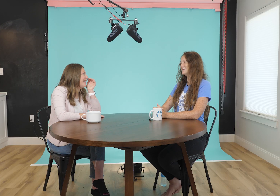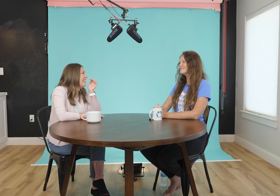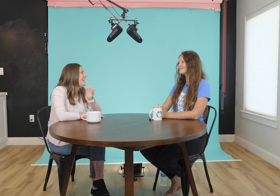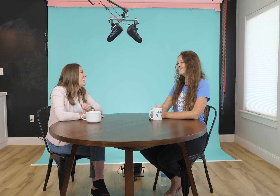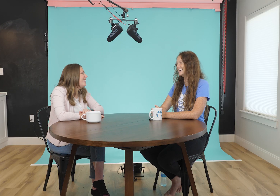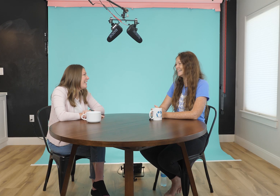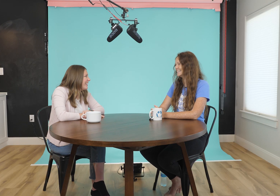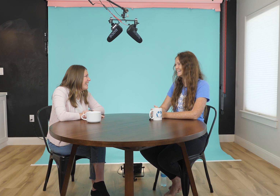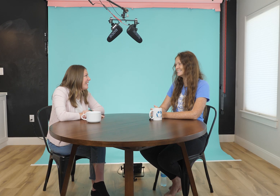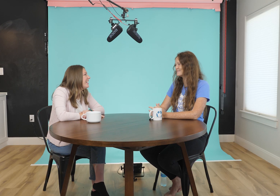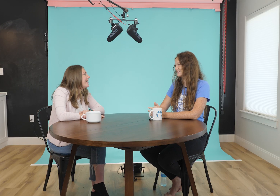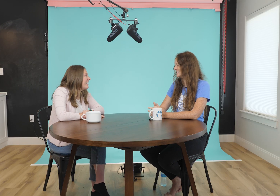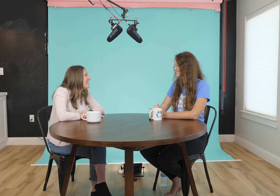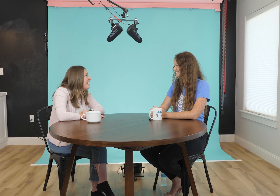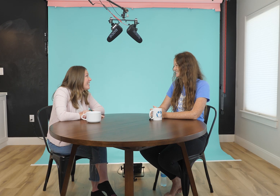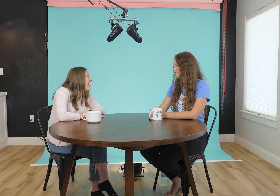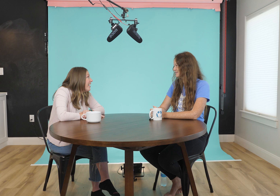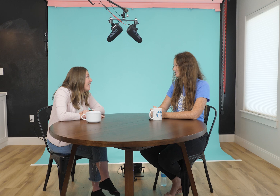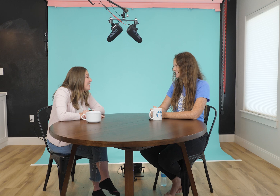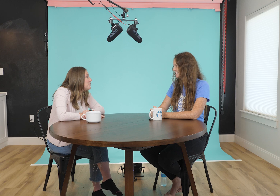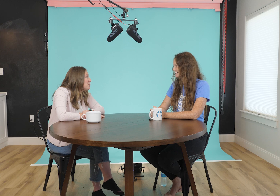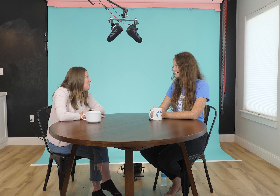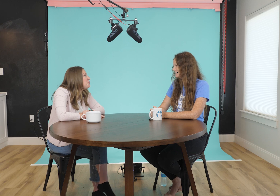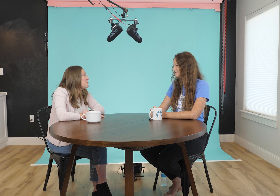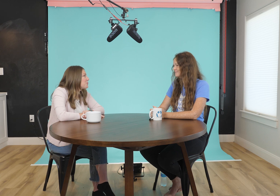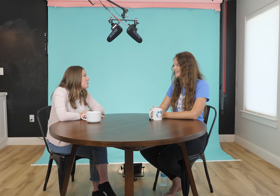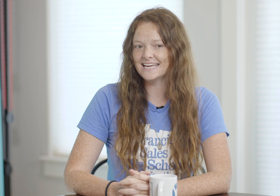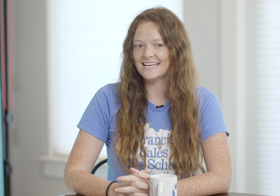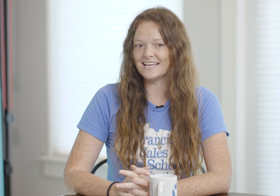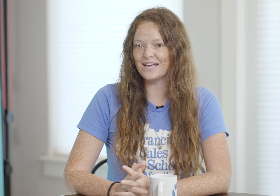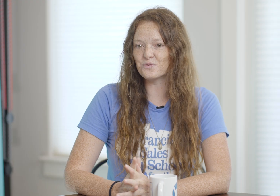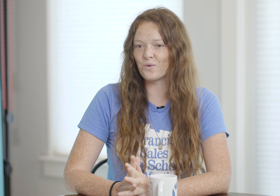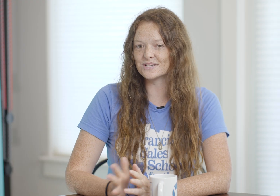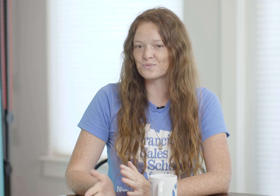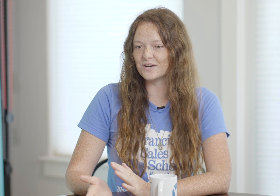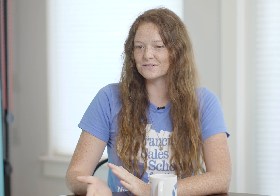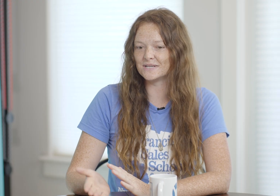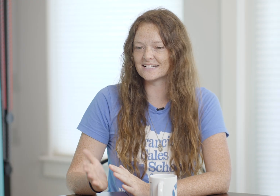They were fine. Surprisingly, they were fine. It was weird because